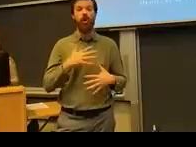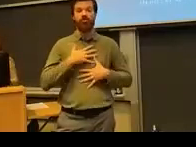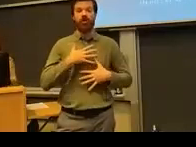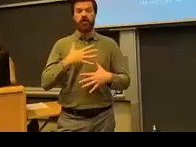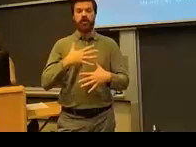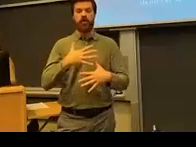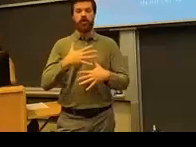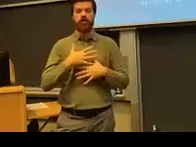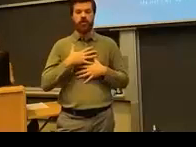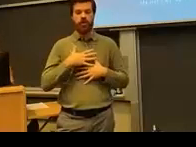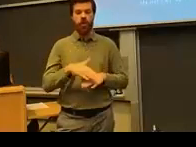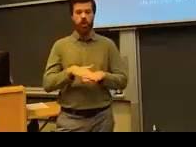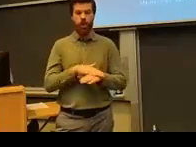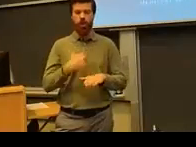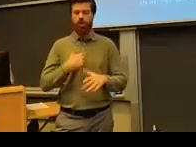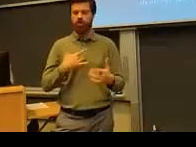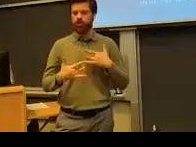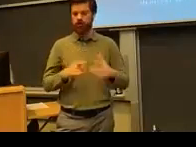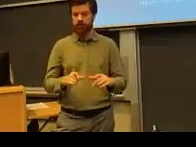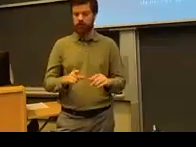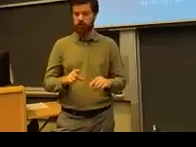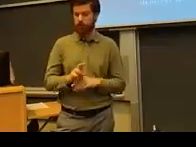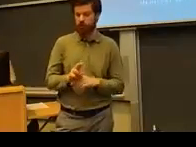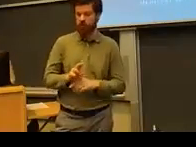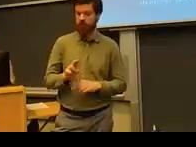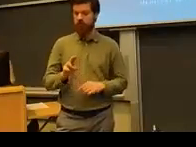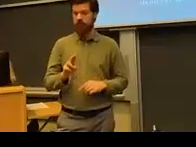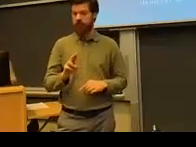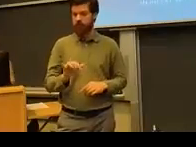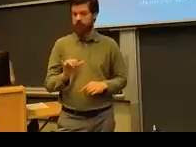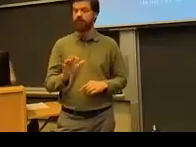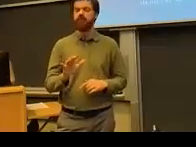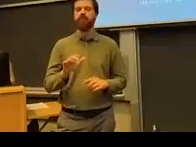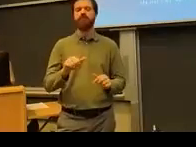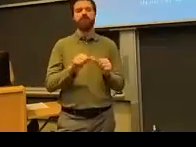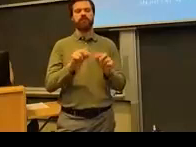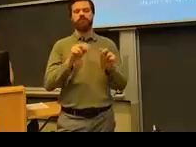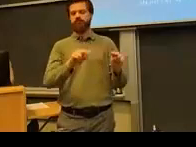we have concern they might be um using um we'll continue to monitor that clinical status whether